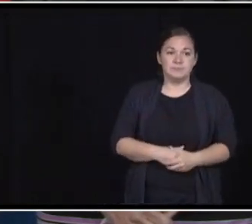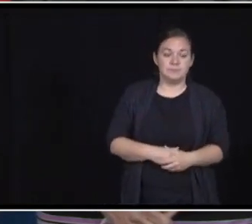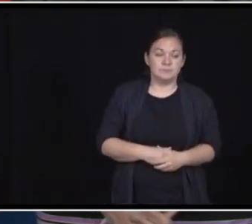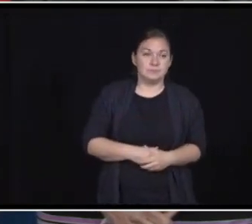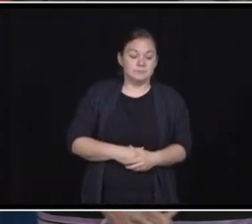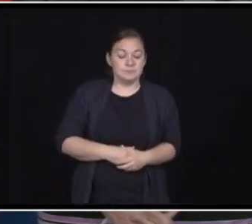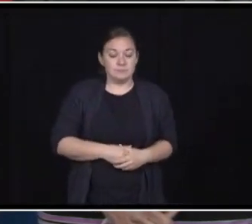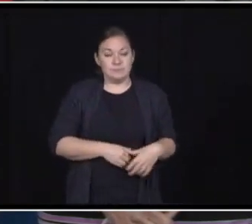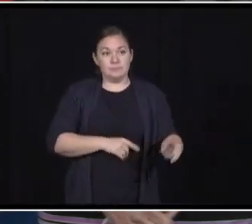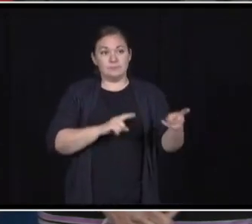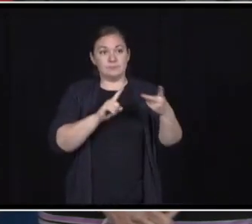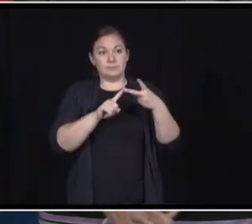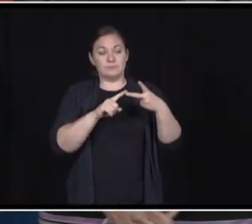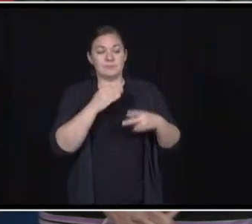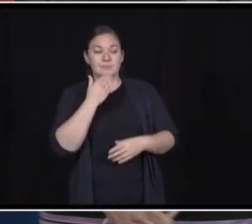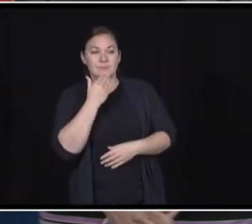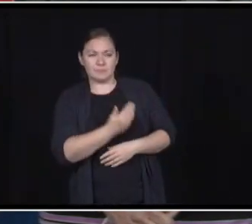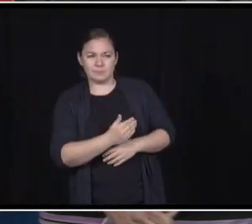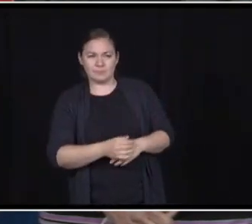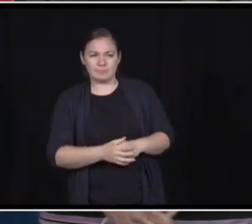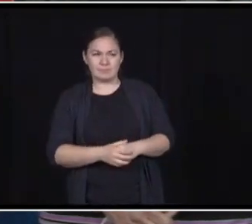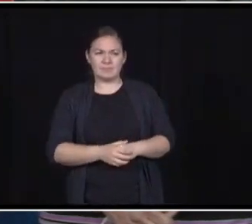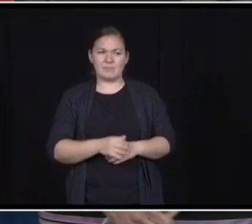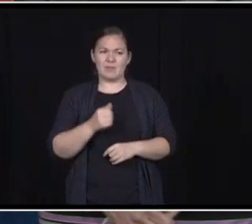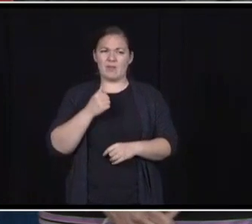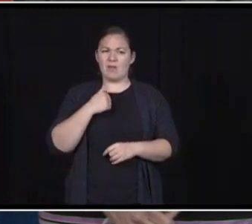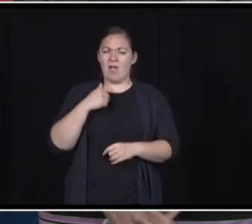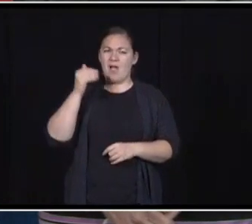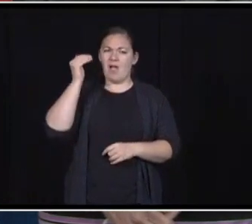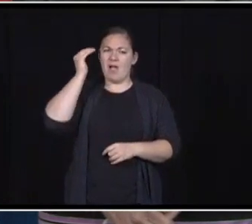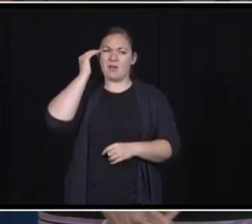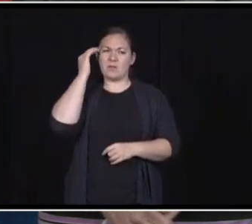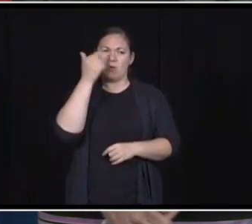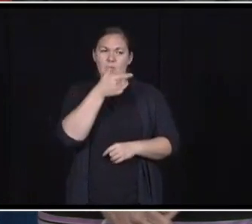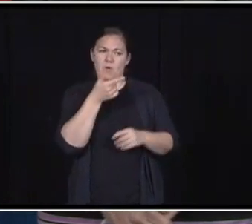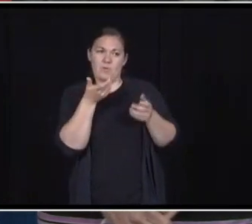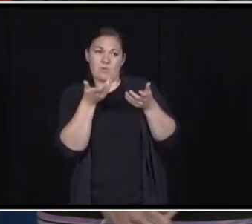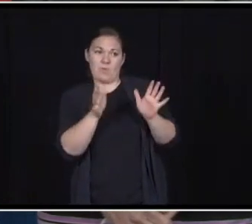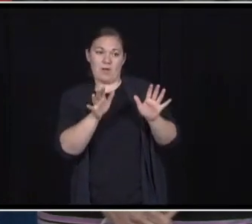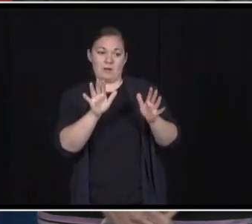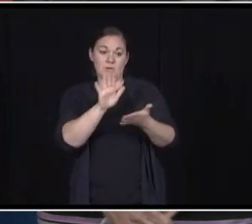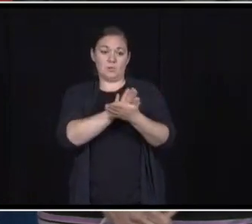We were informed by Dr Williams, the team medical officer, and if any guidance or a